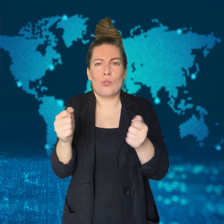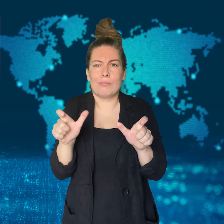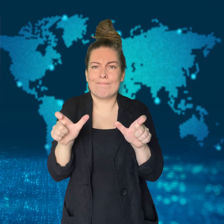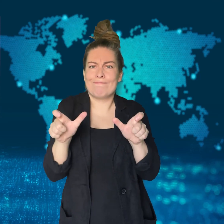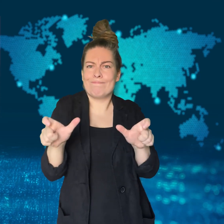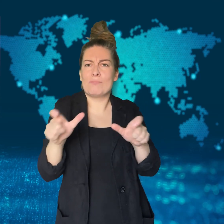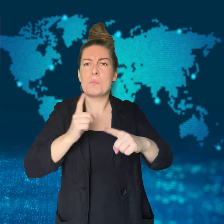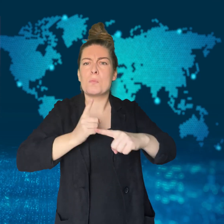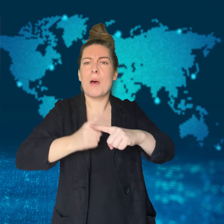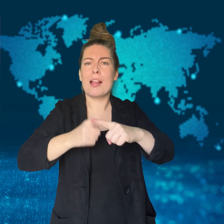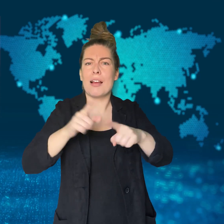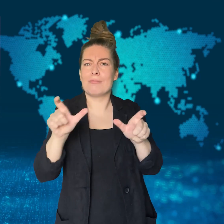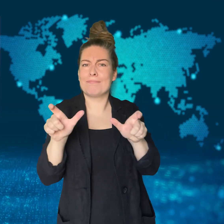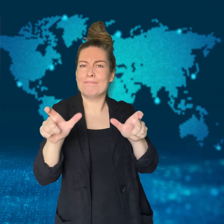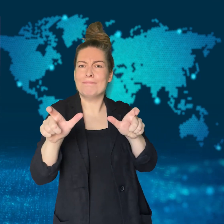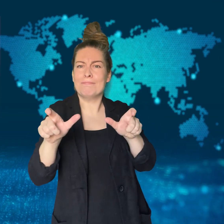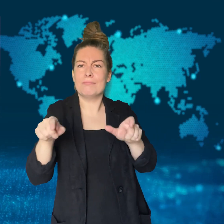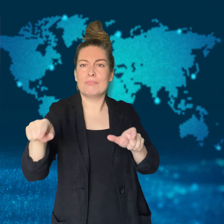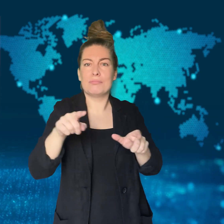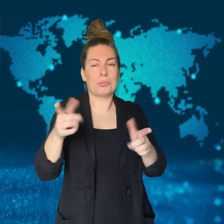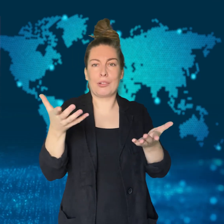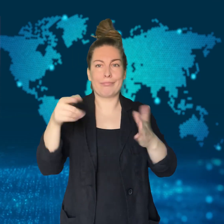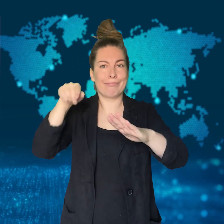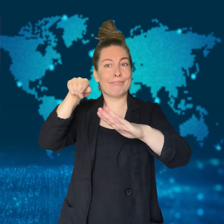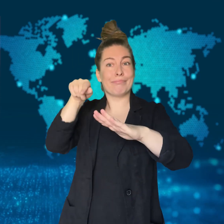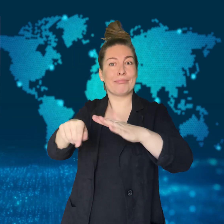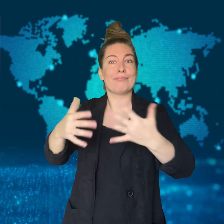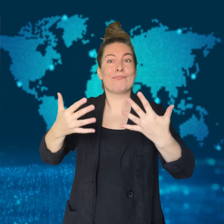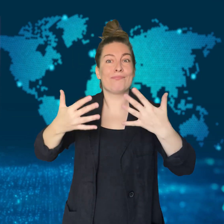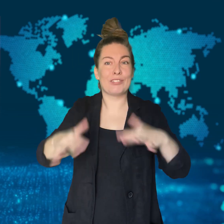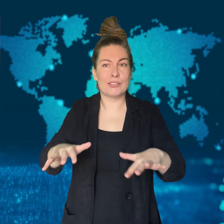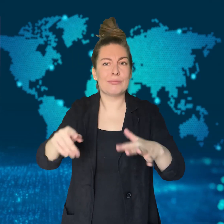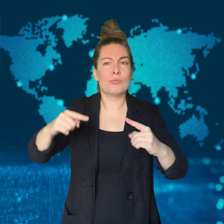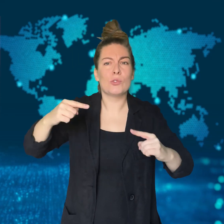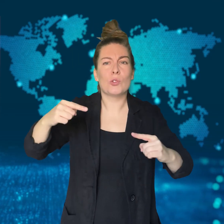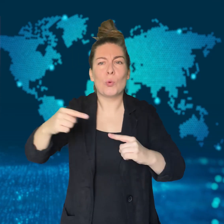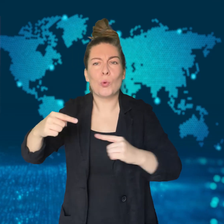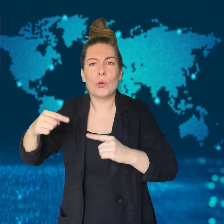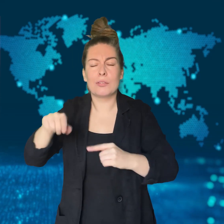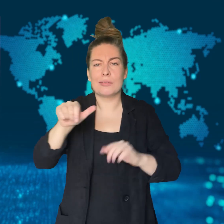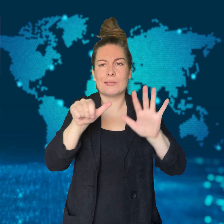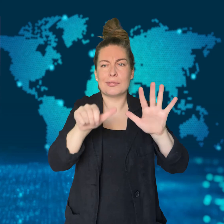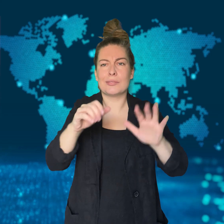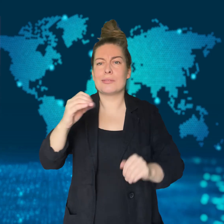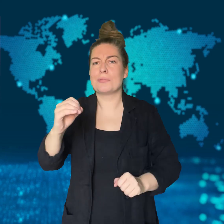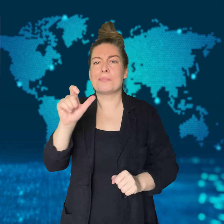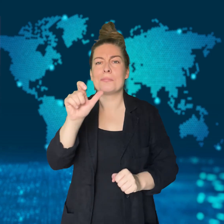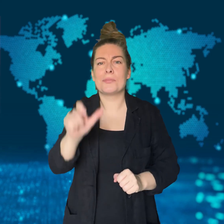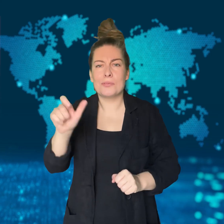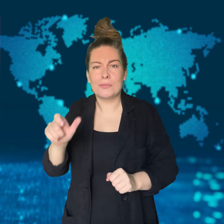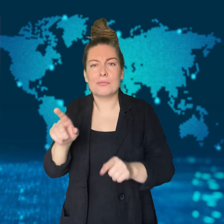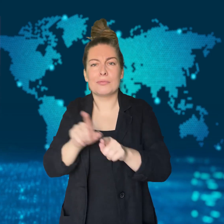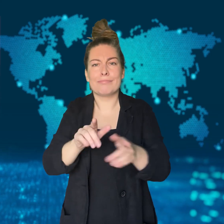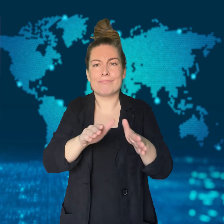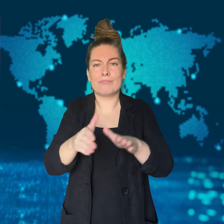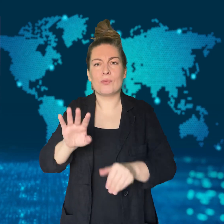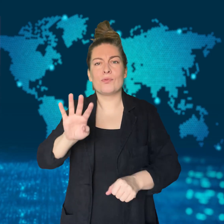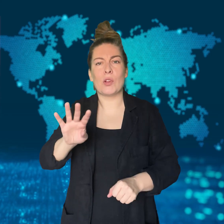320 other projectiles were launched into Israel by